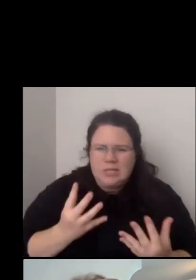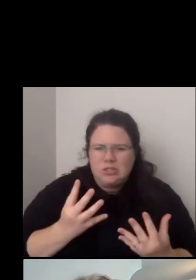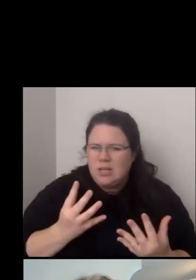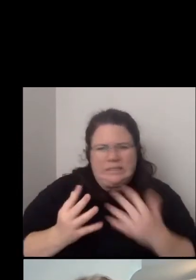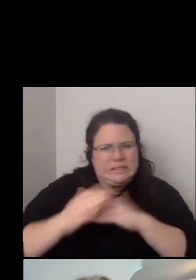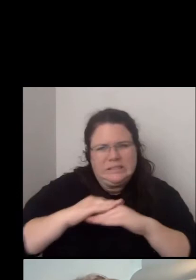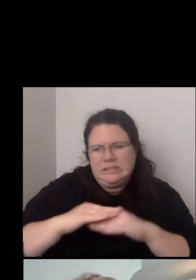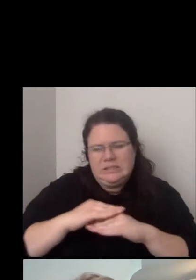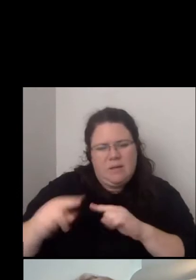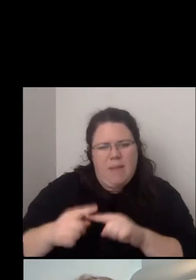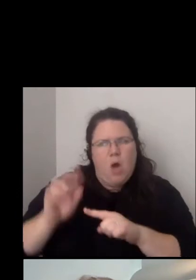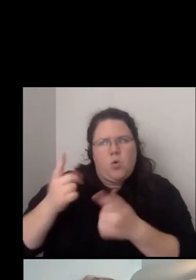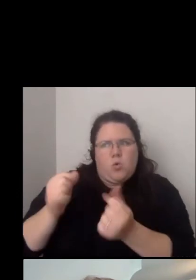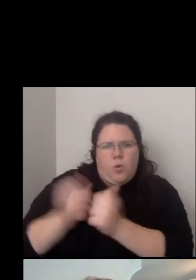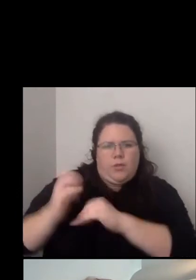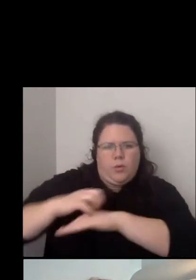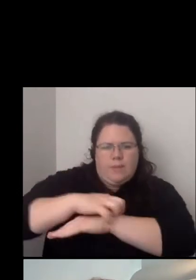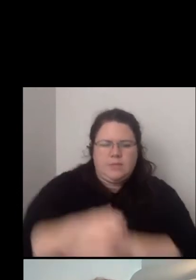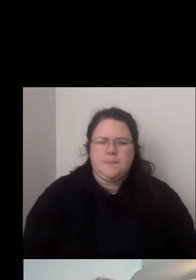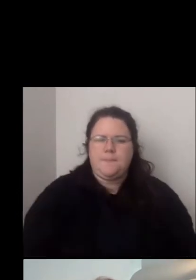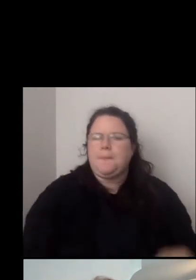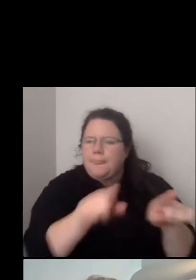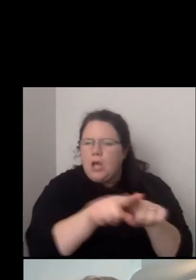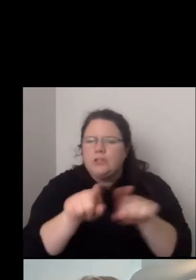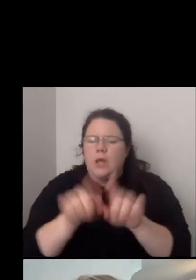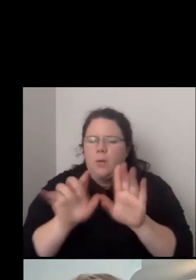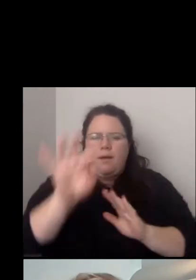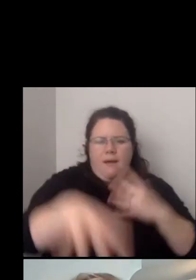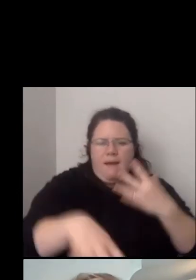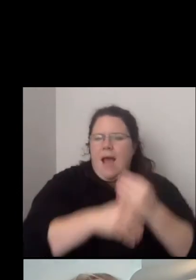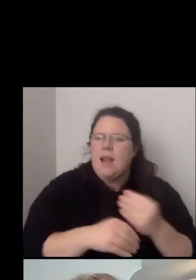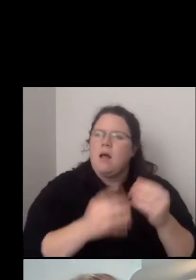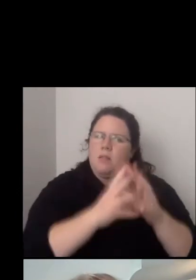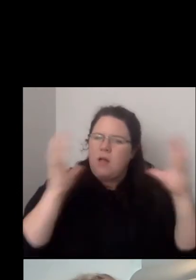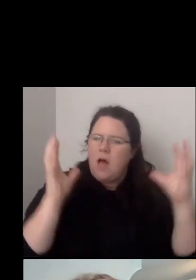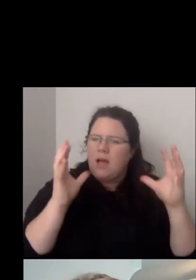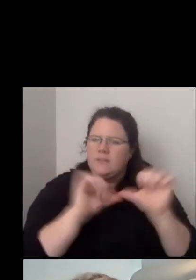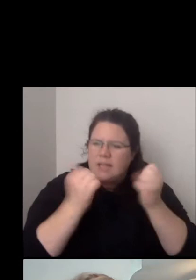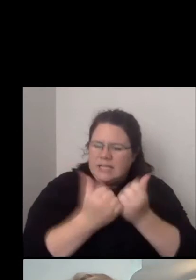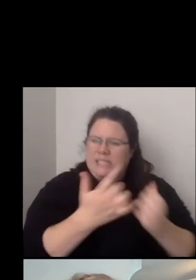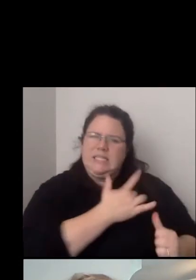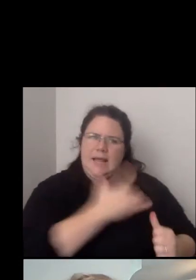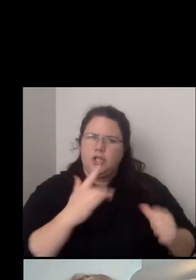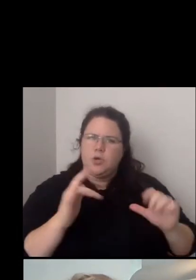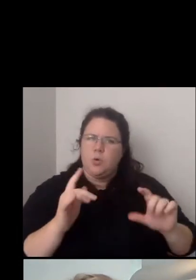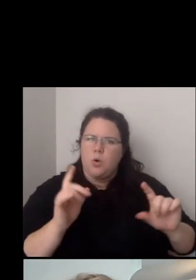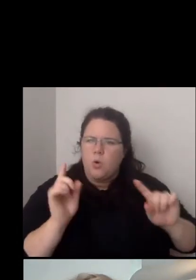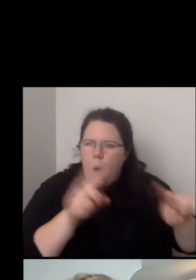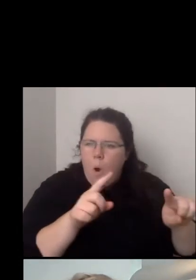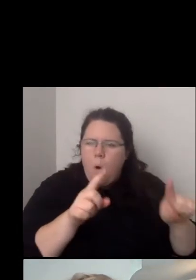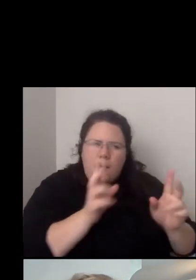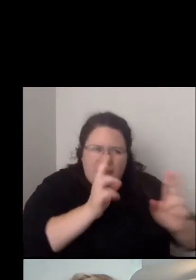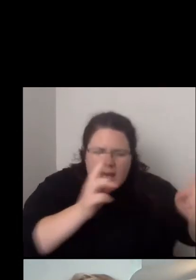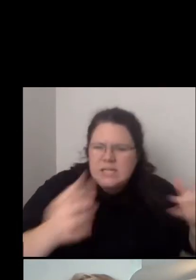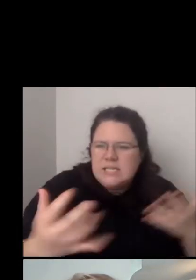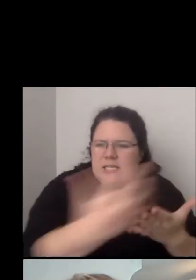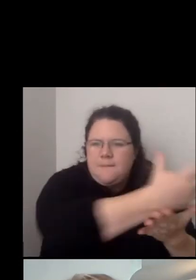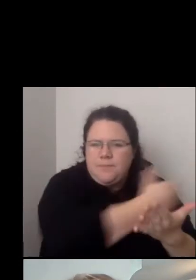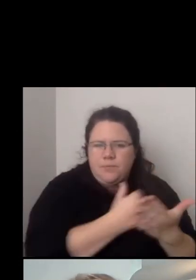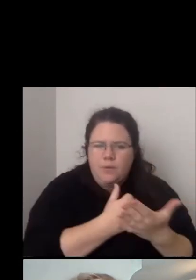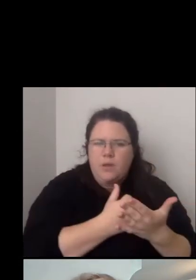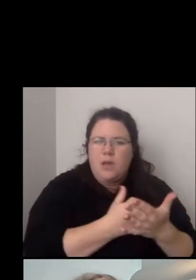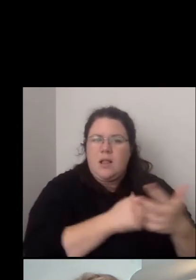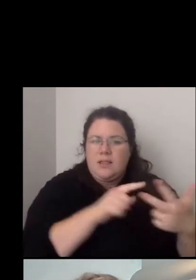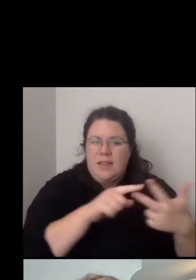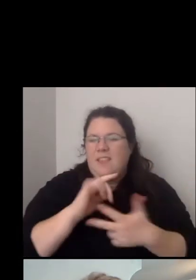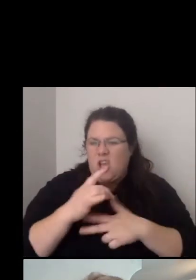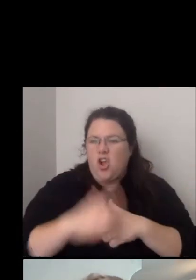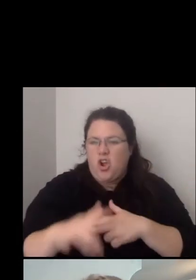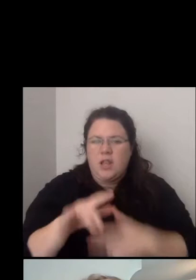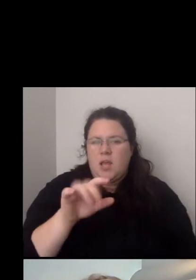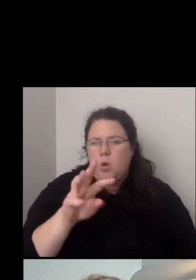And I just want to note that a lot of the societies we're talking about are hunter-gatherers. Particularly in the archaic period and the early Woodland. These groups are mobile hunter-gatherers.